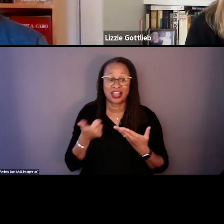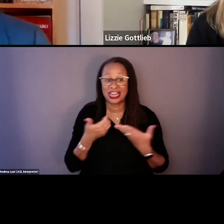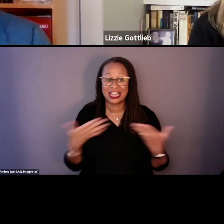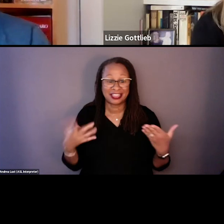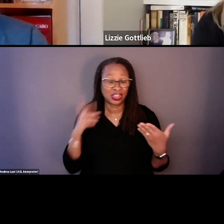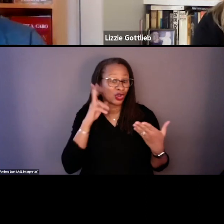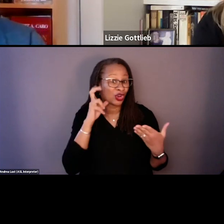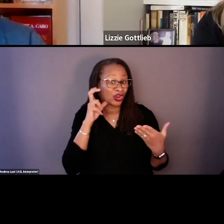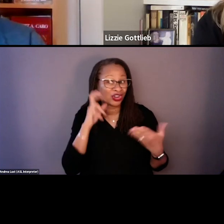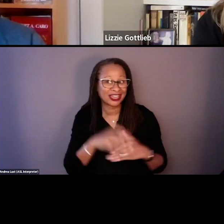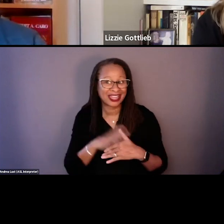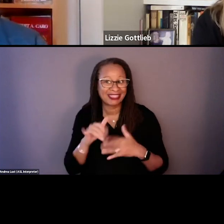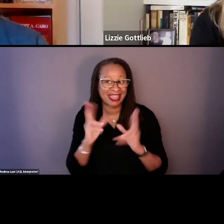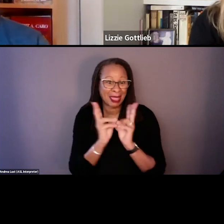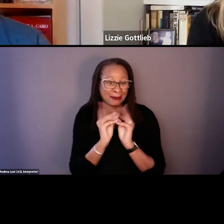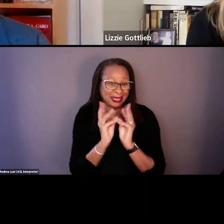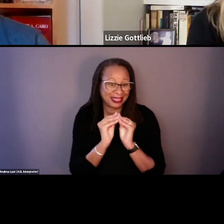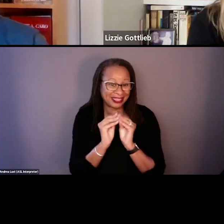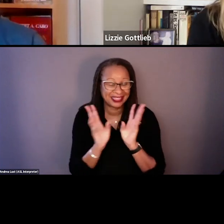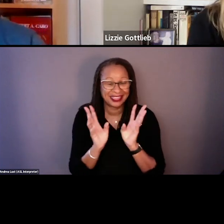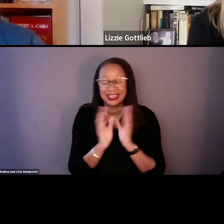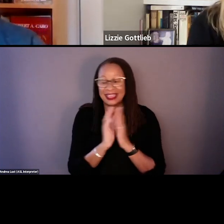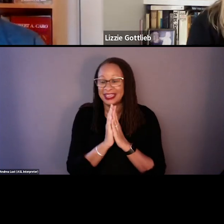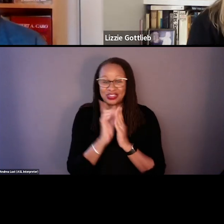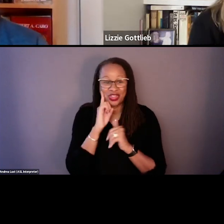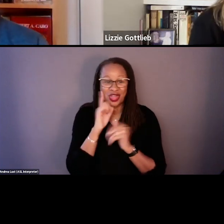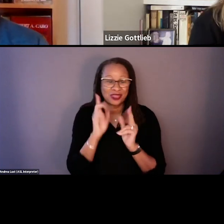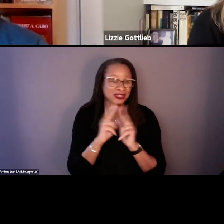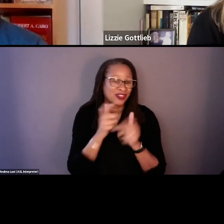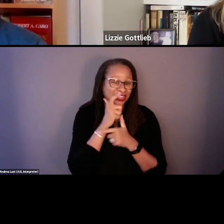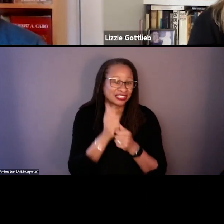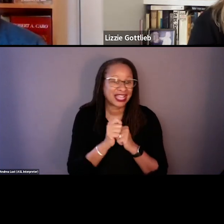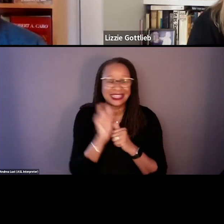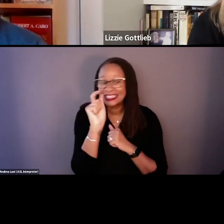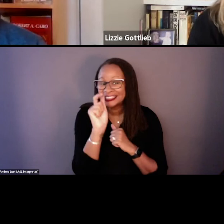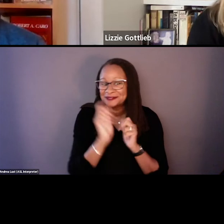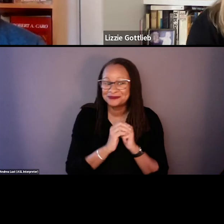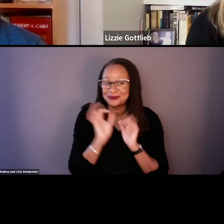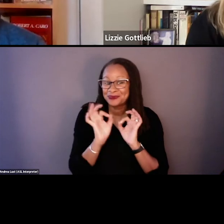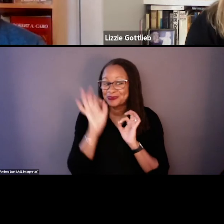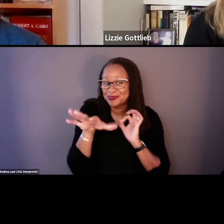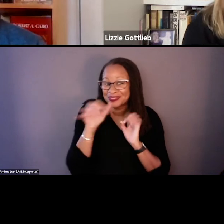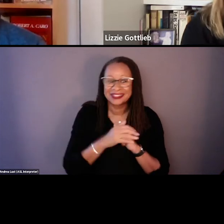I think maybe part of the deal was that those are the secrets of the tomb. Is that the expression?